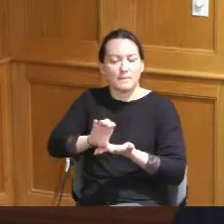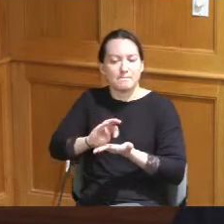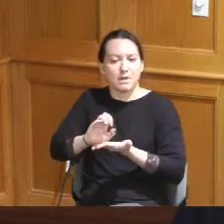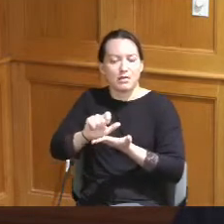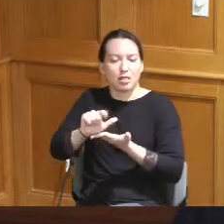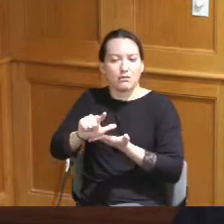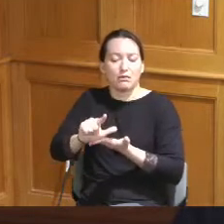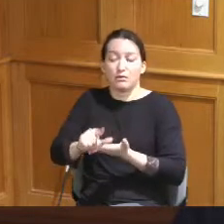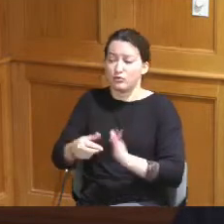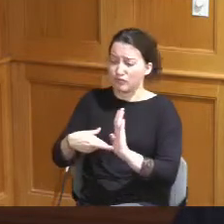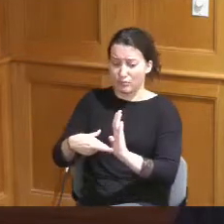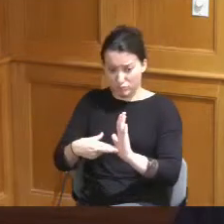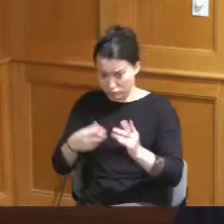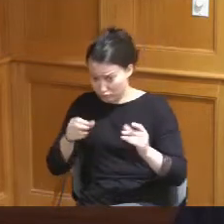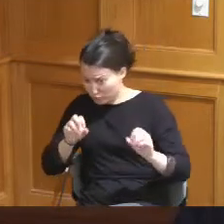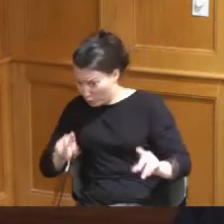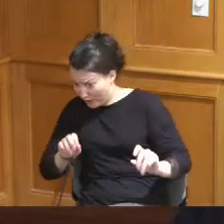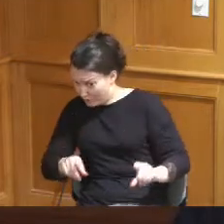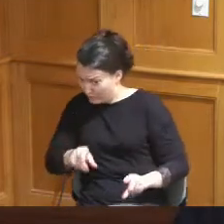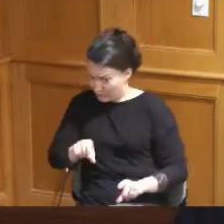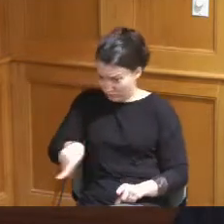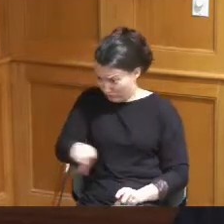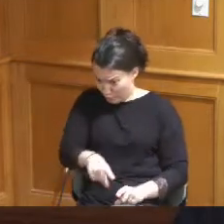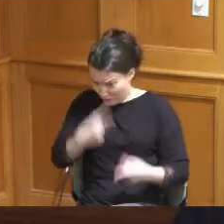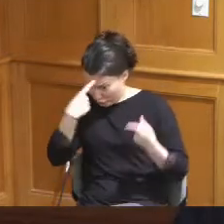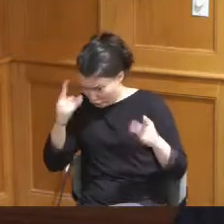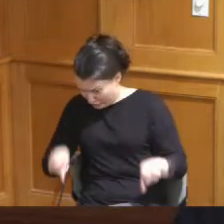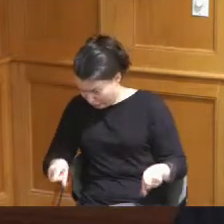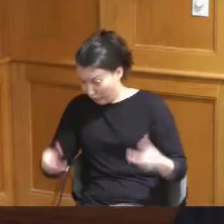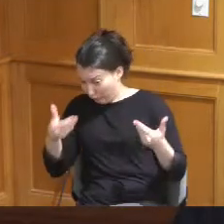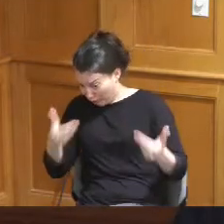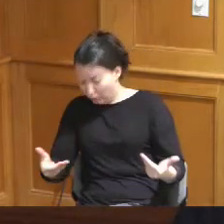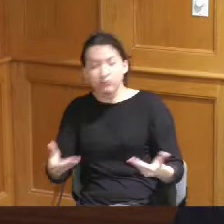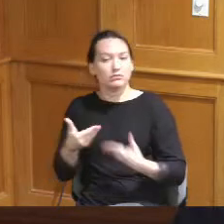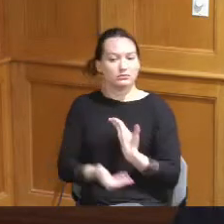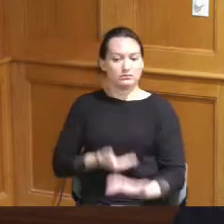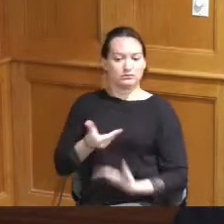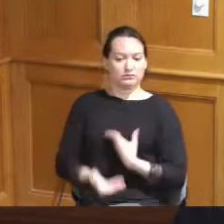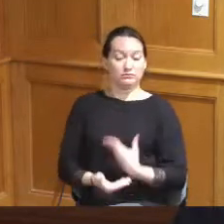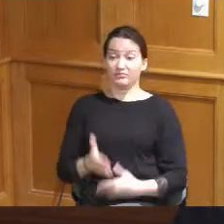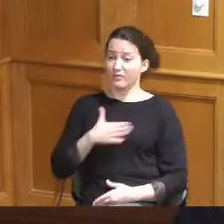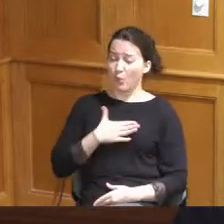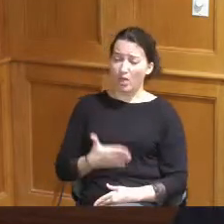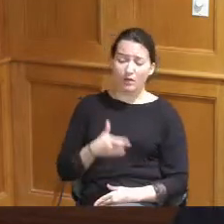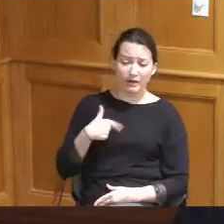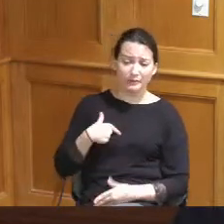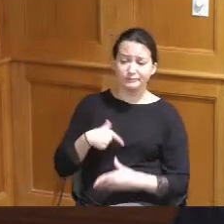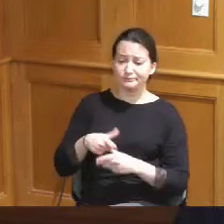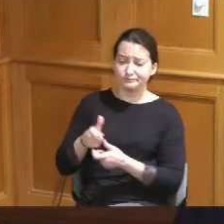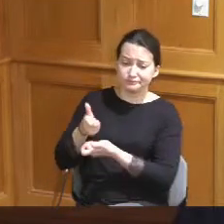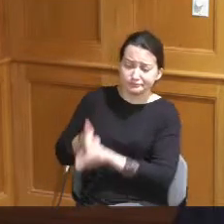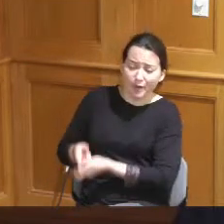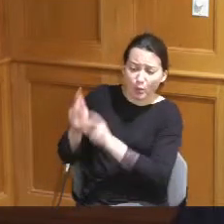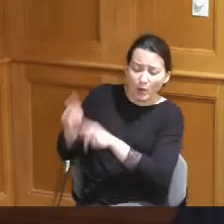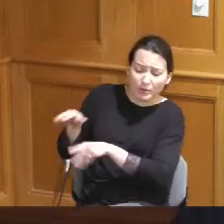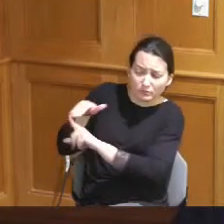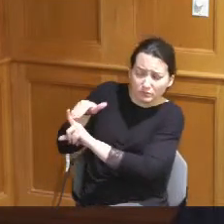the general assembly indicated okay as long as that's the case then you guys proceed with what you're doing so I'm happy to go back though and follow up on all those discussions just make sure